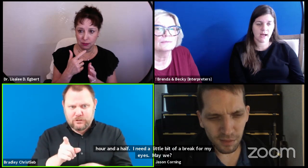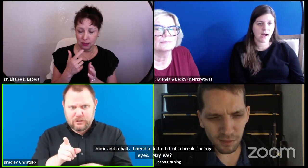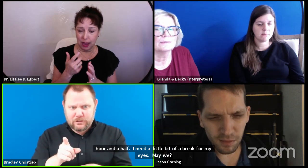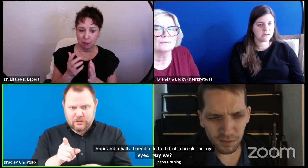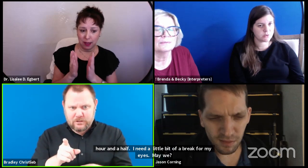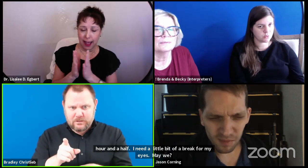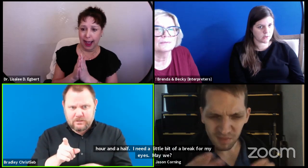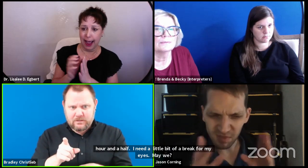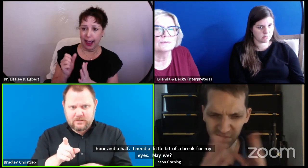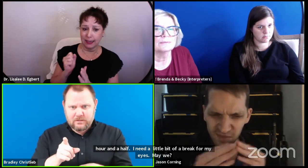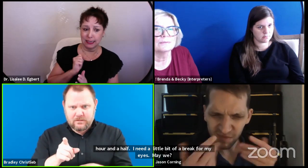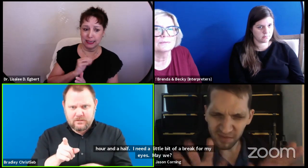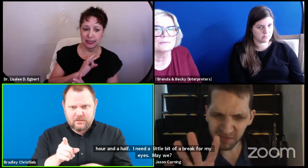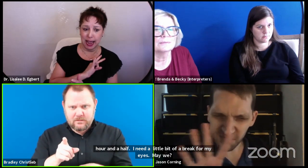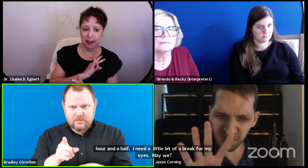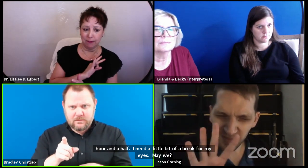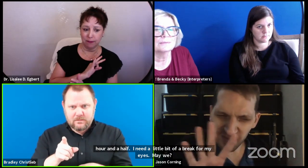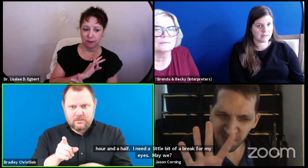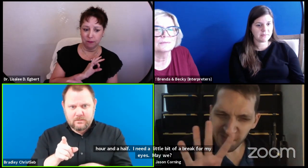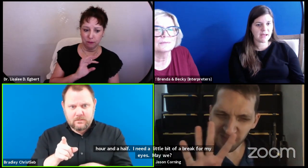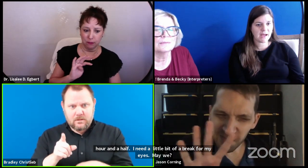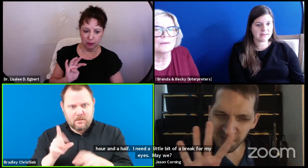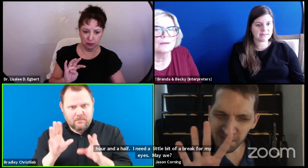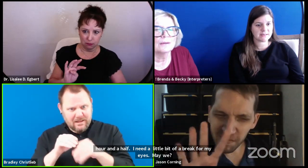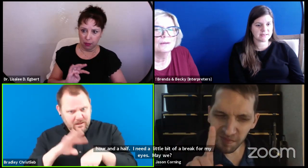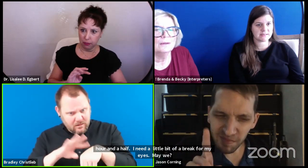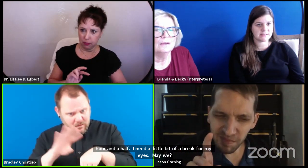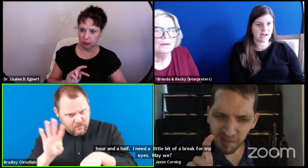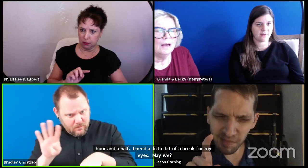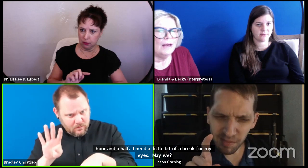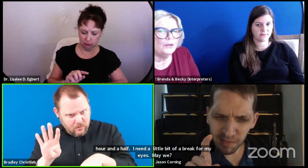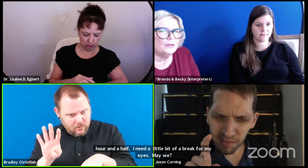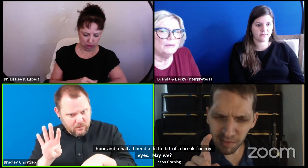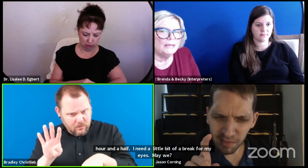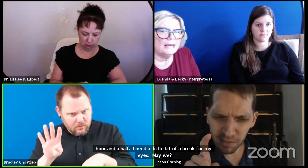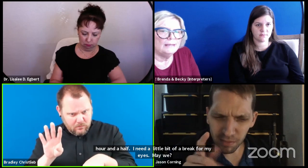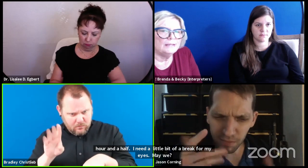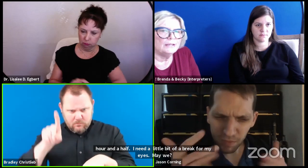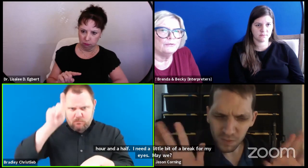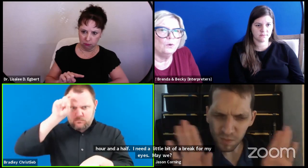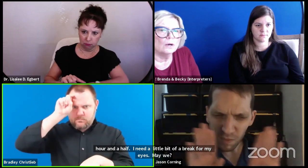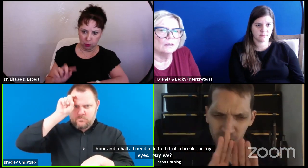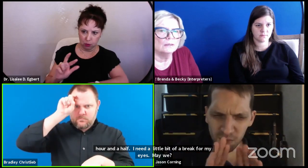I'm not sure. Let me ask the staff. I thought the meeting ended at 4:00.